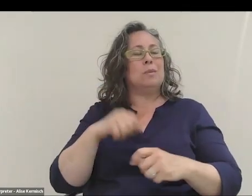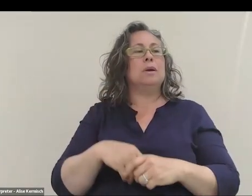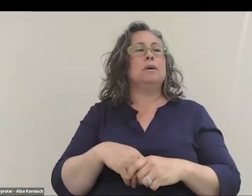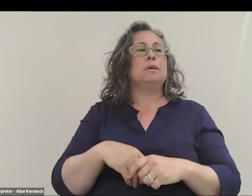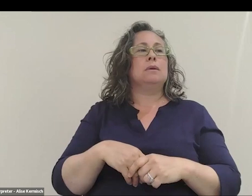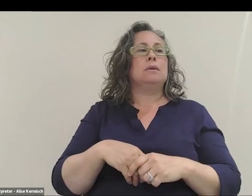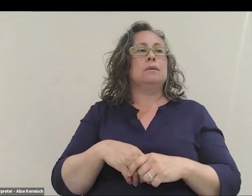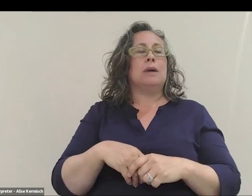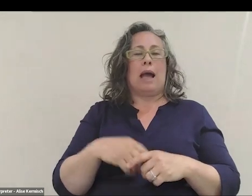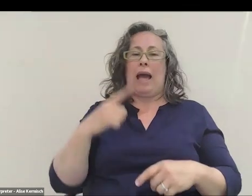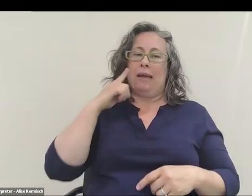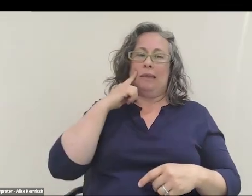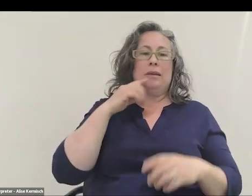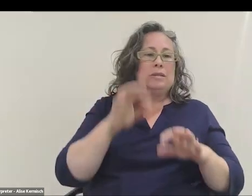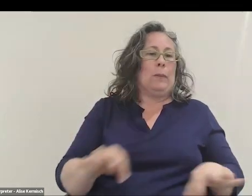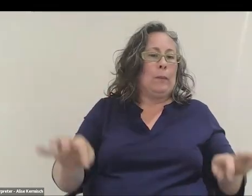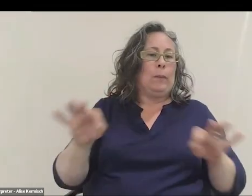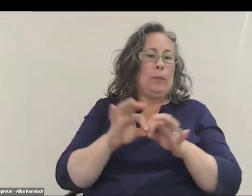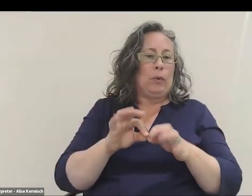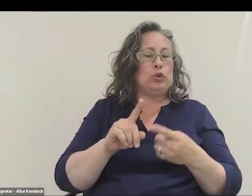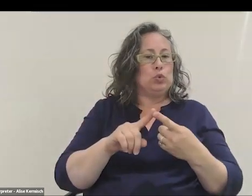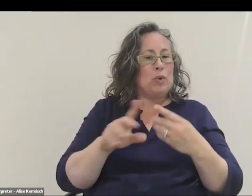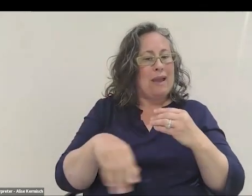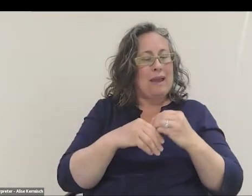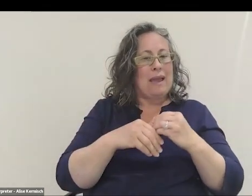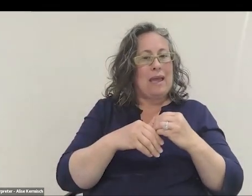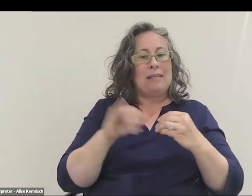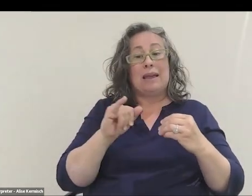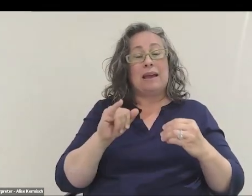Like I said, I think it's really important to add maybe like a vibrational component to this.